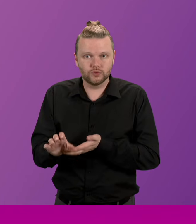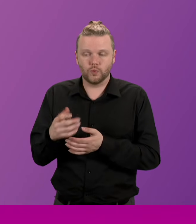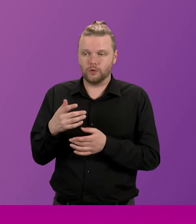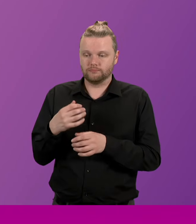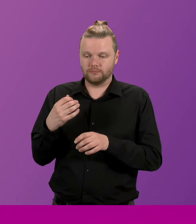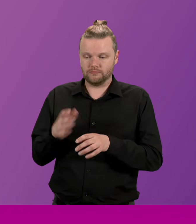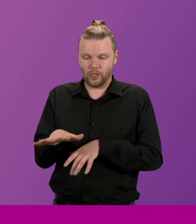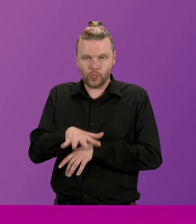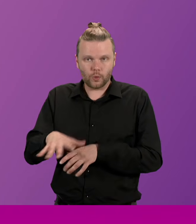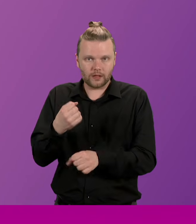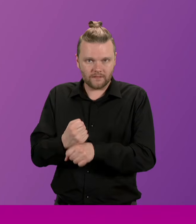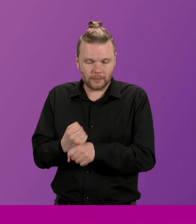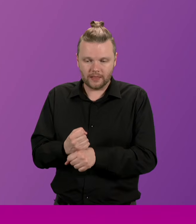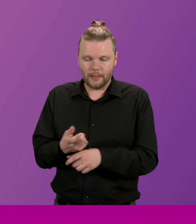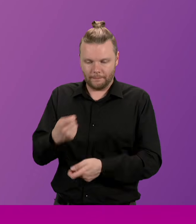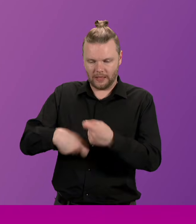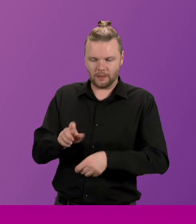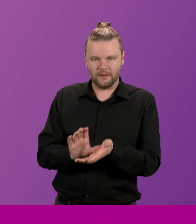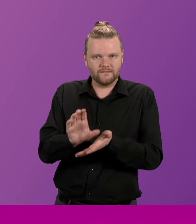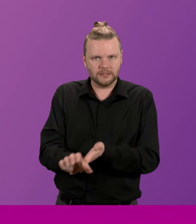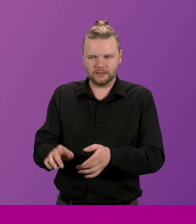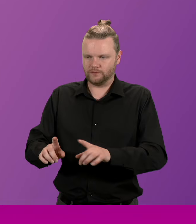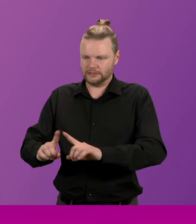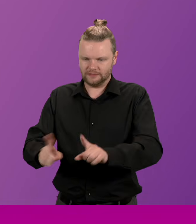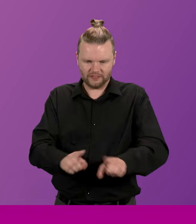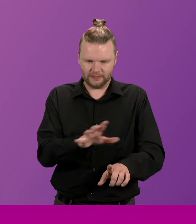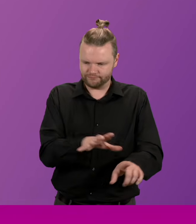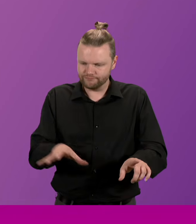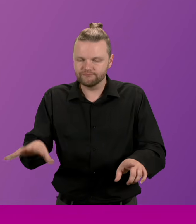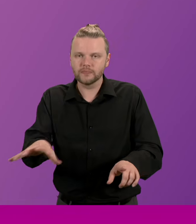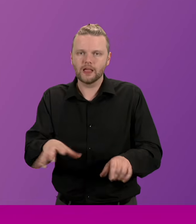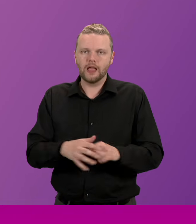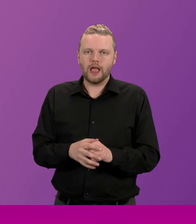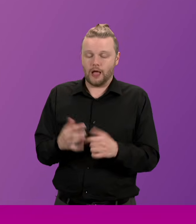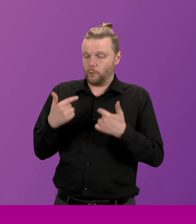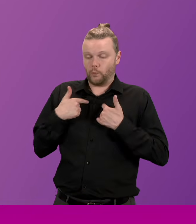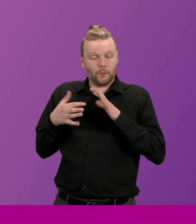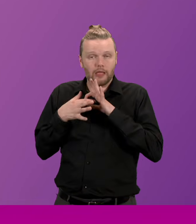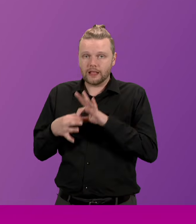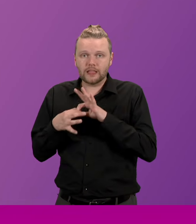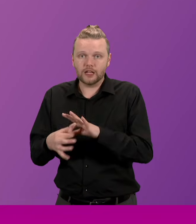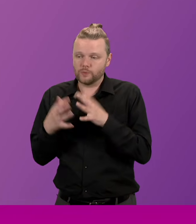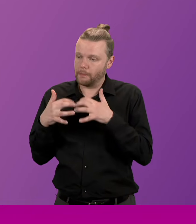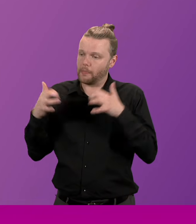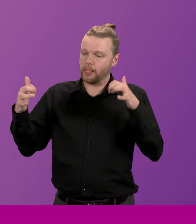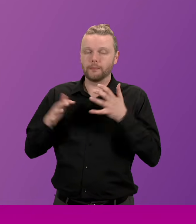government and that gets translated into funding for individual local authorities. We will engage with Parliament about the composition